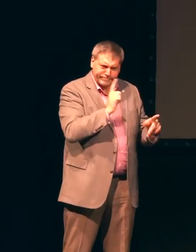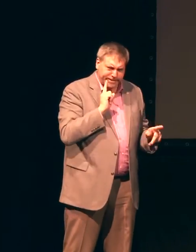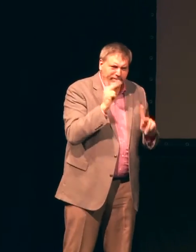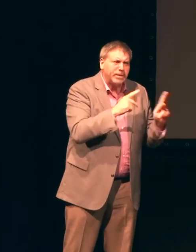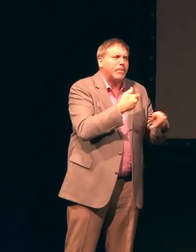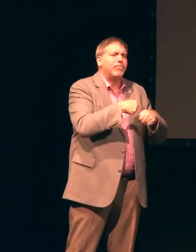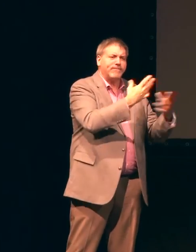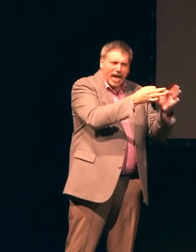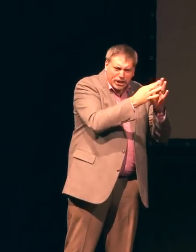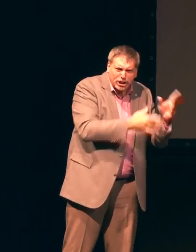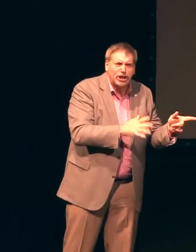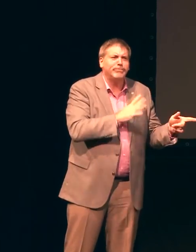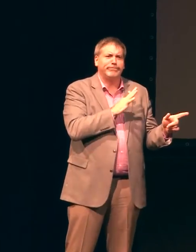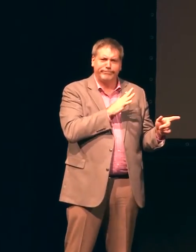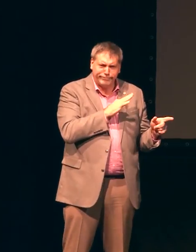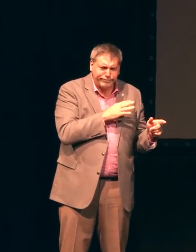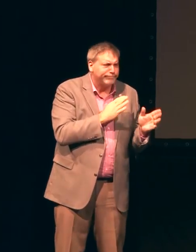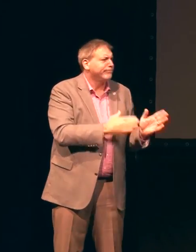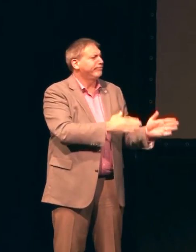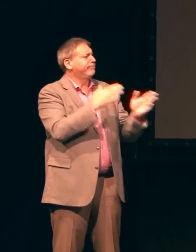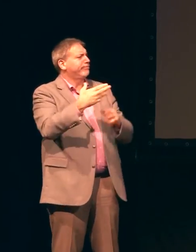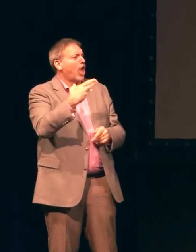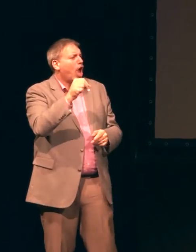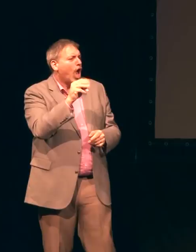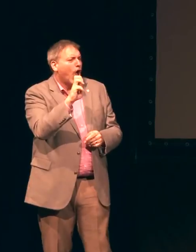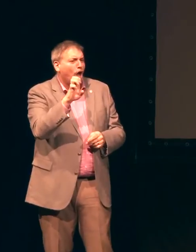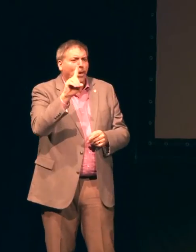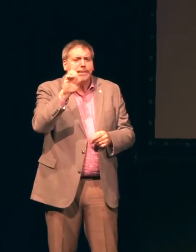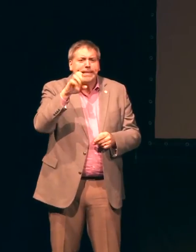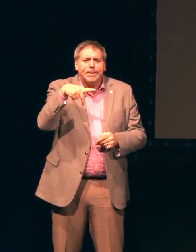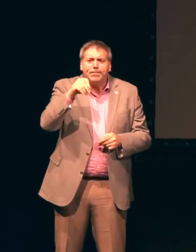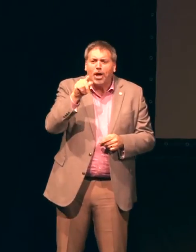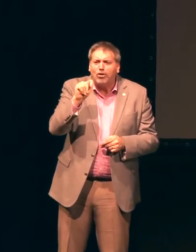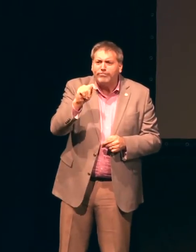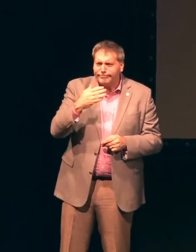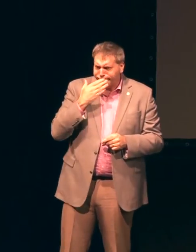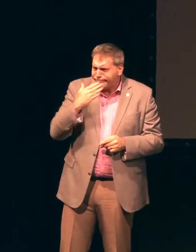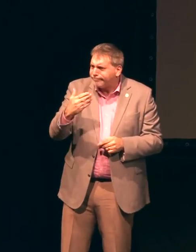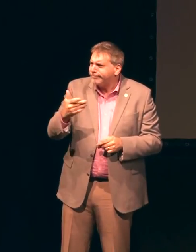a great place, they hire Deaf people, they hire interpreters, they're terrific. Home depot is